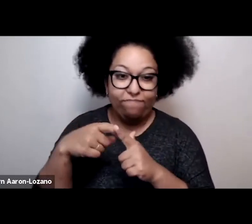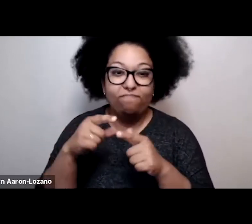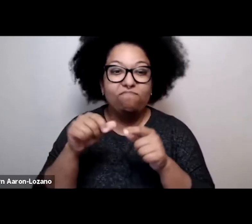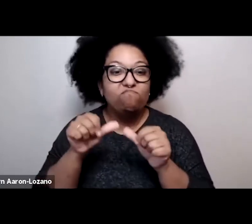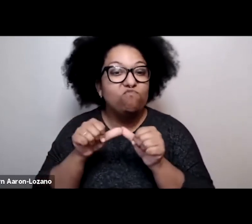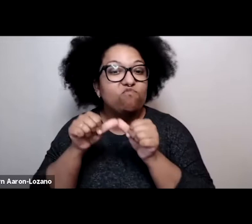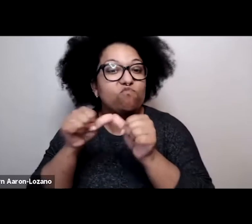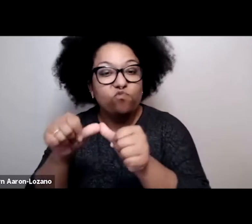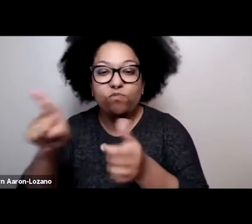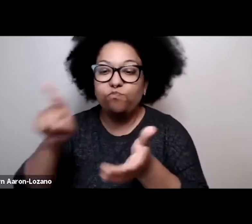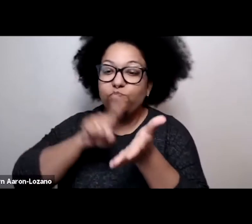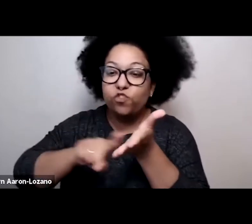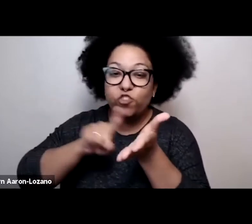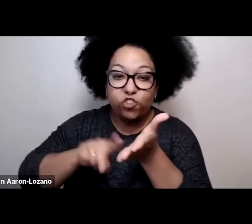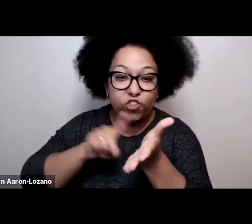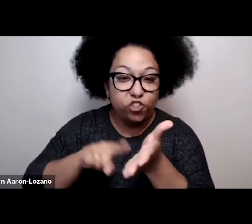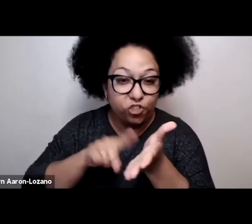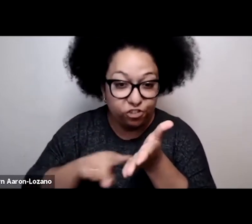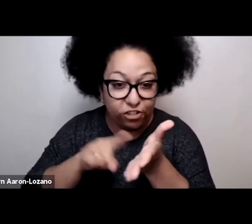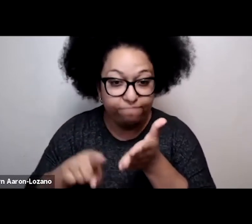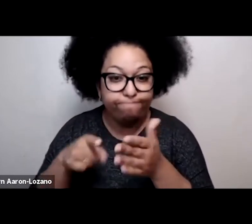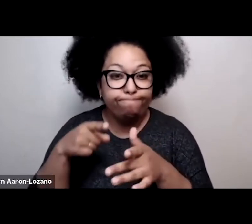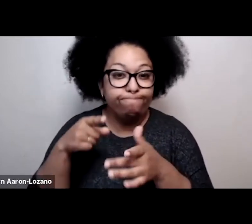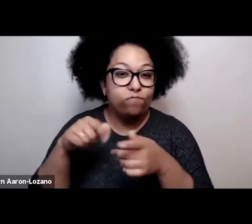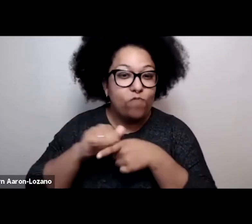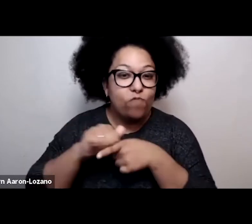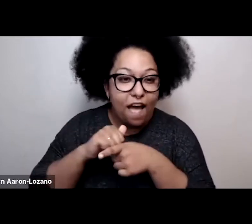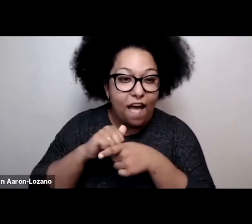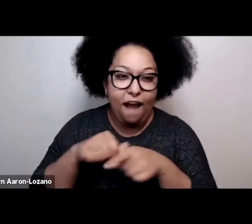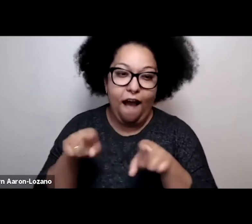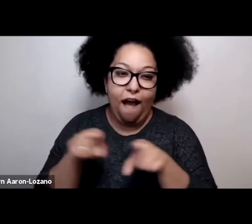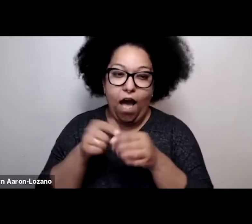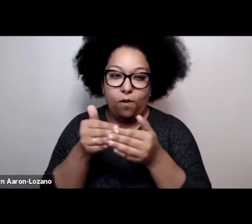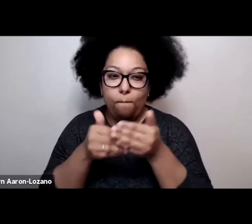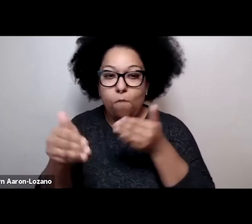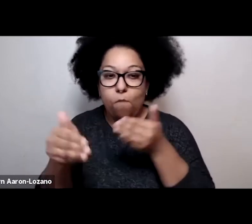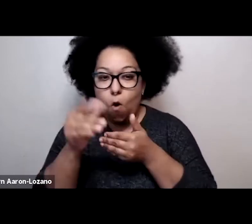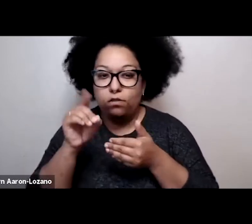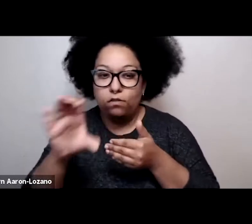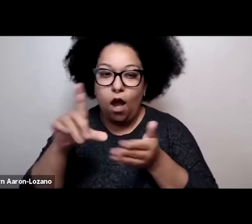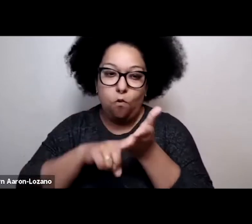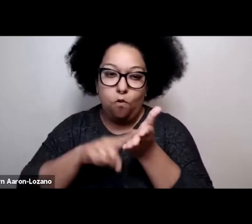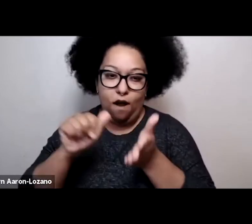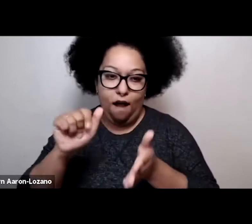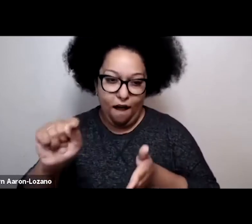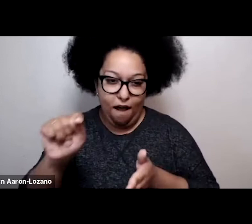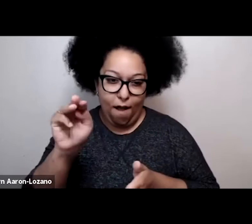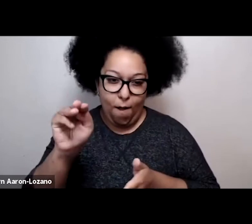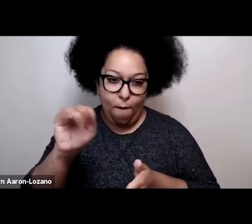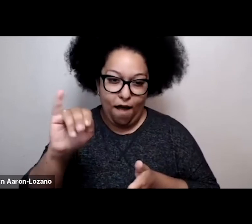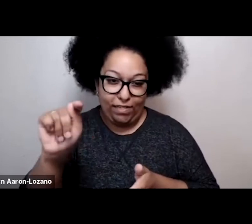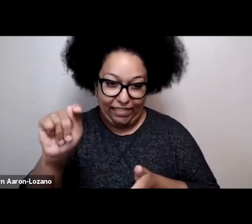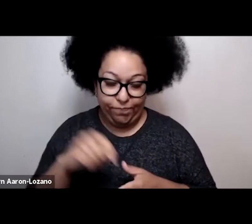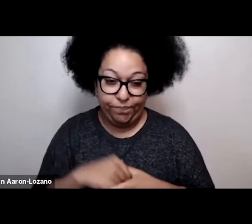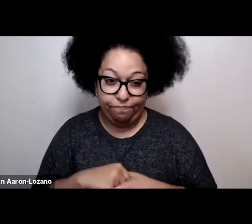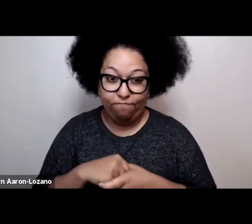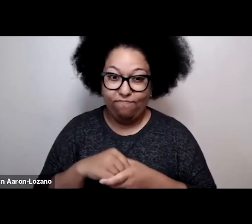of auckland and then continued his research training as a post-doctoral researcher at mit